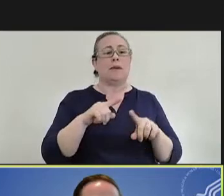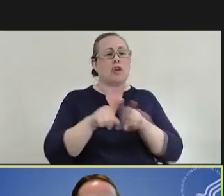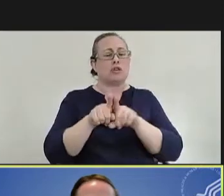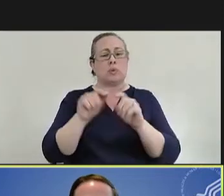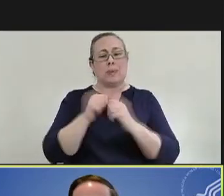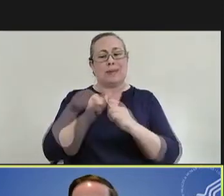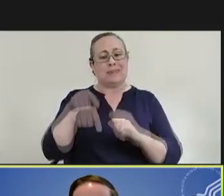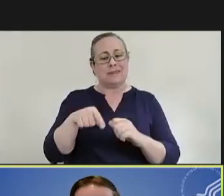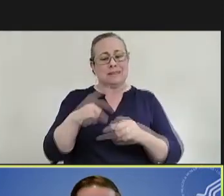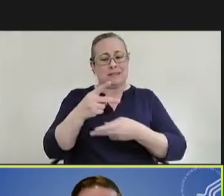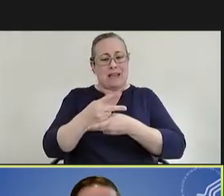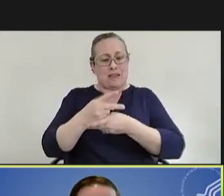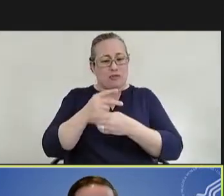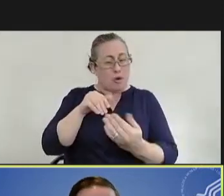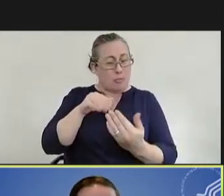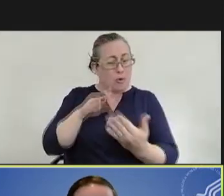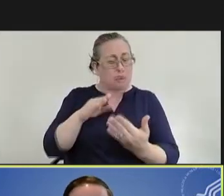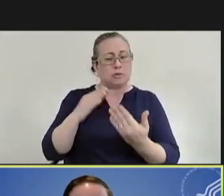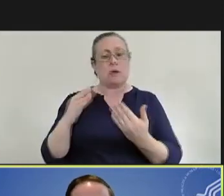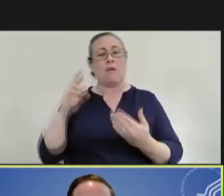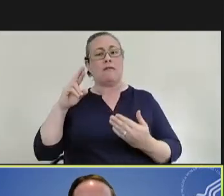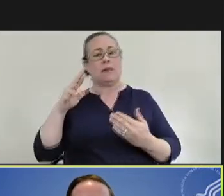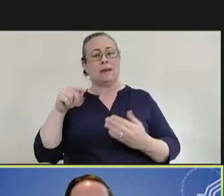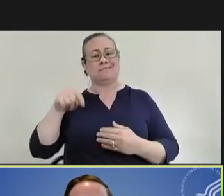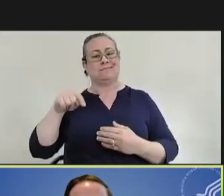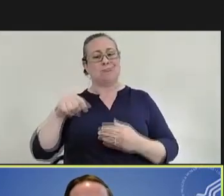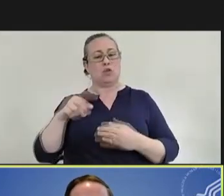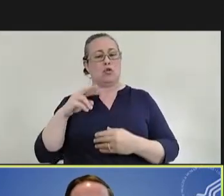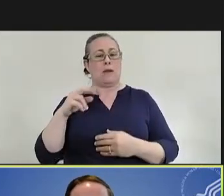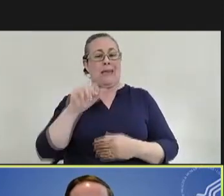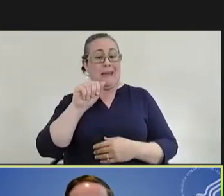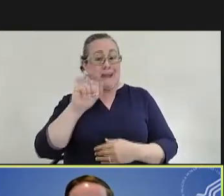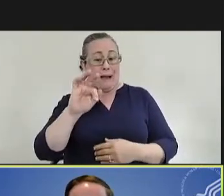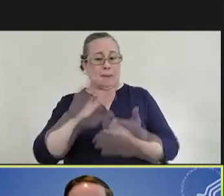AI will just be another tool in the toolbox that we can use to make progress and improve